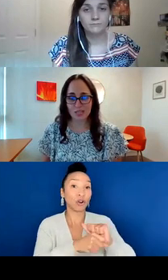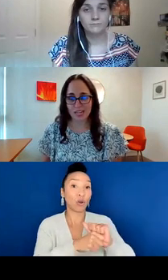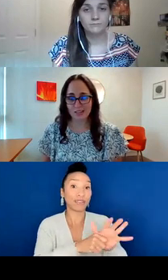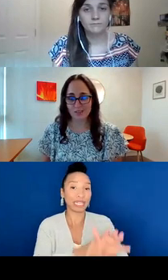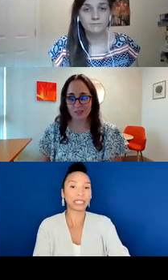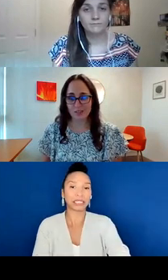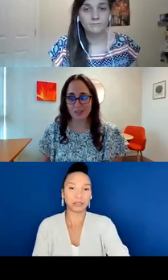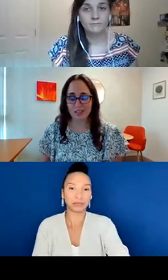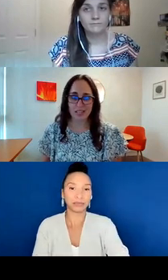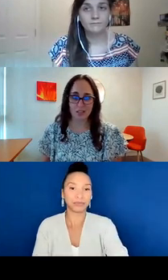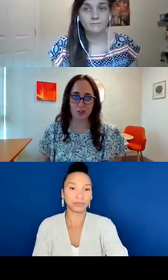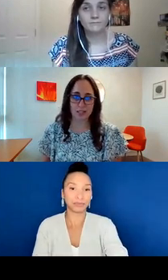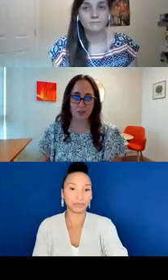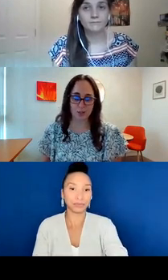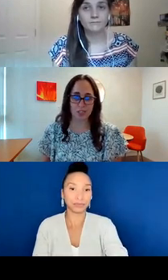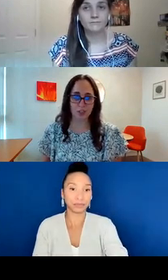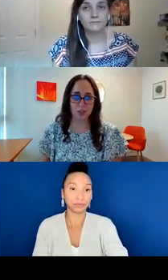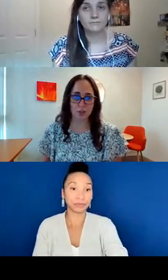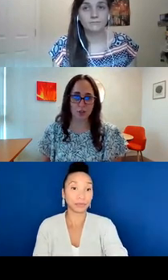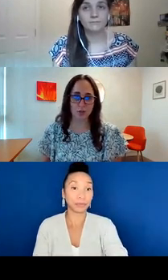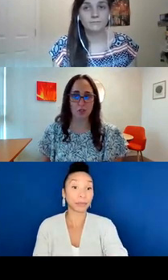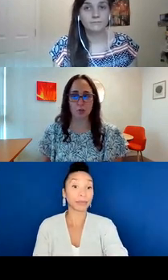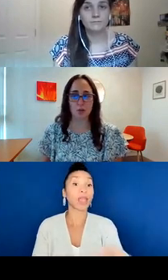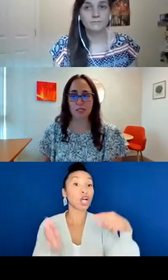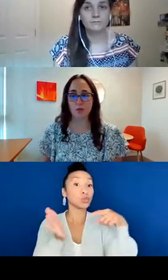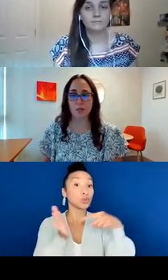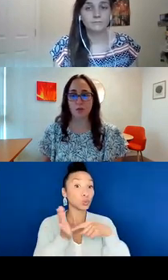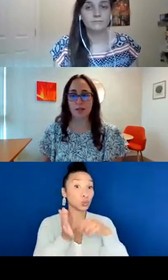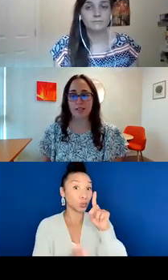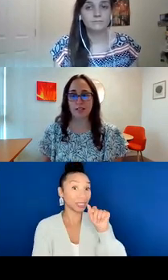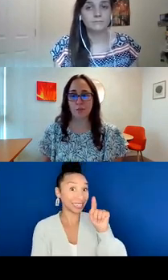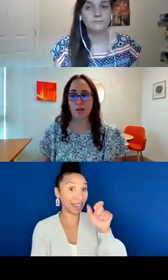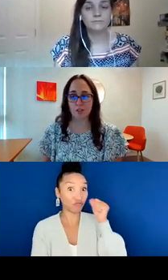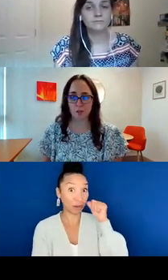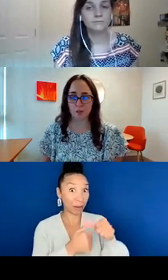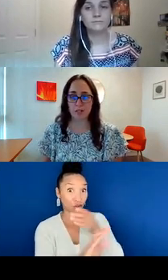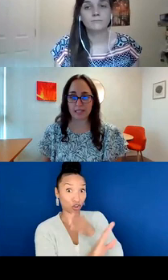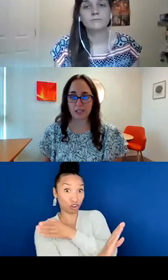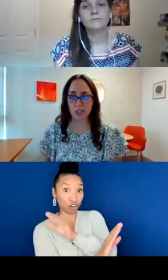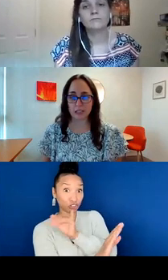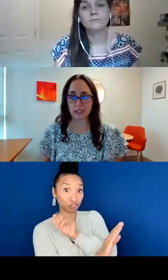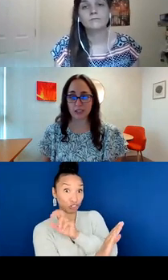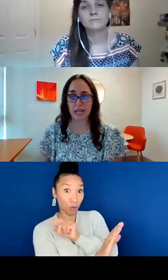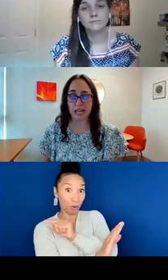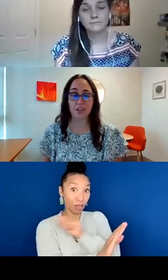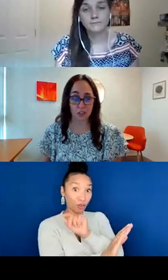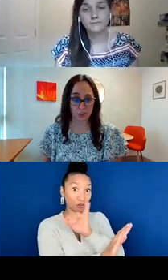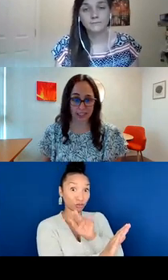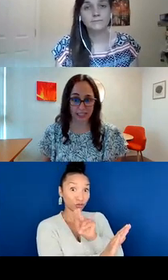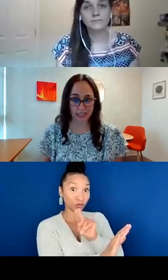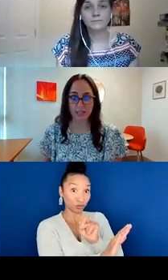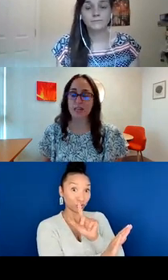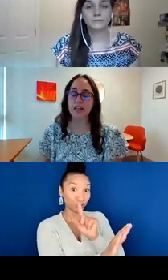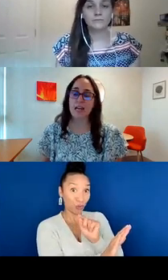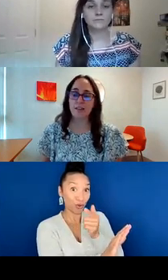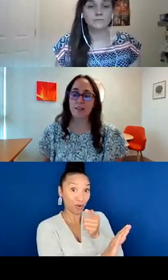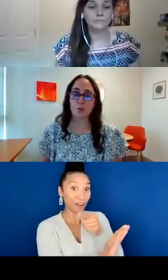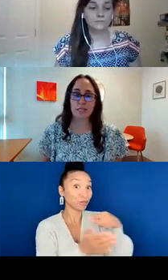the due date for the January to June 2021 progress report is currently July 31.